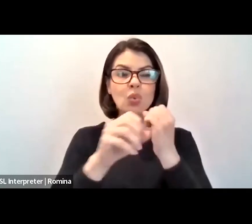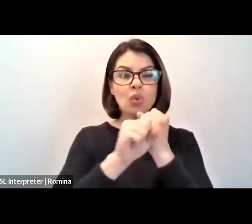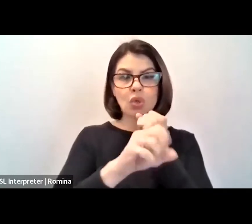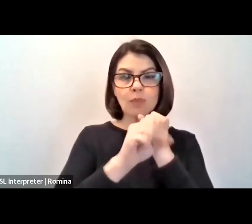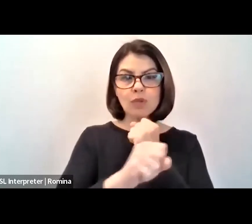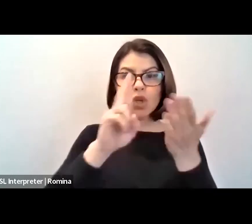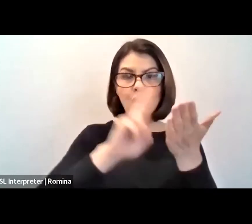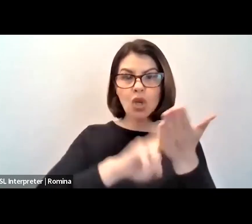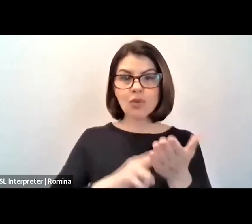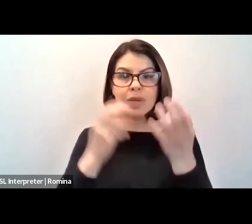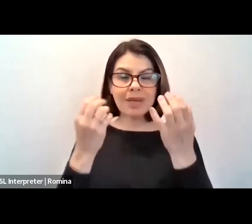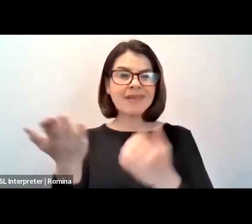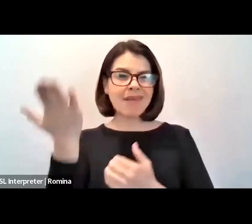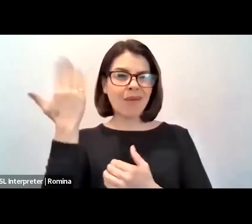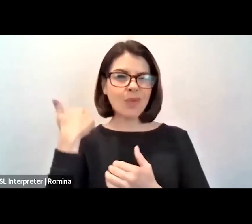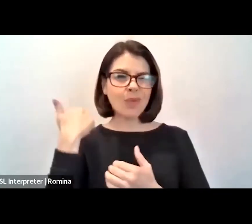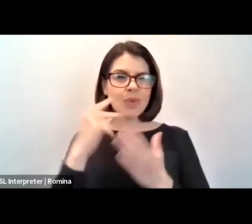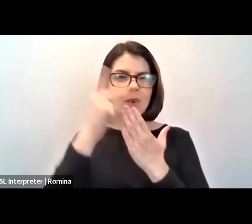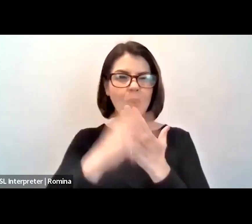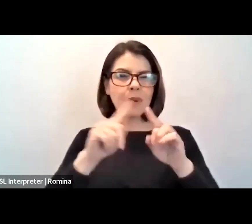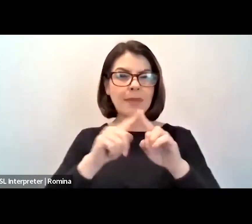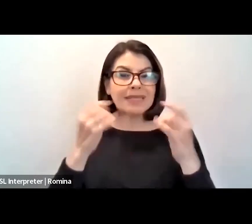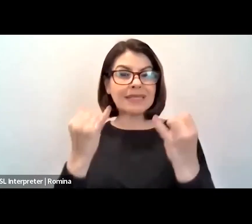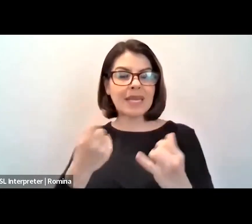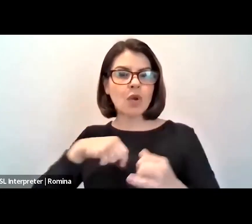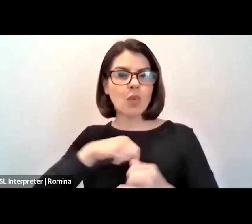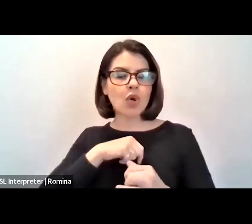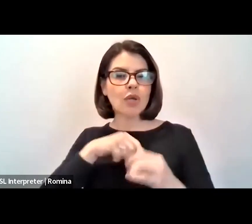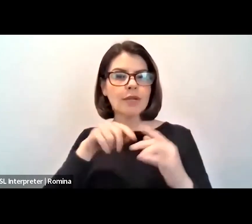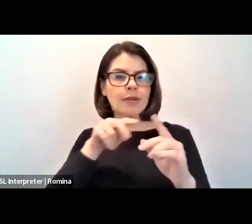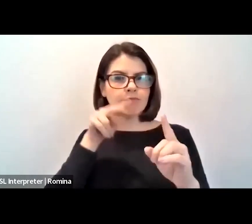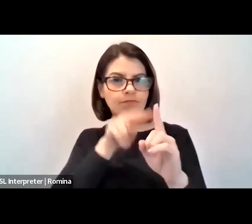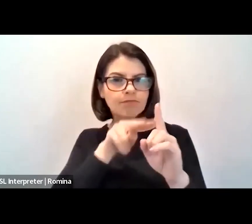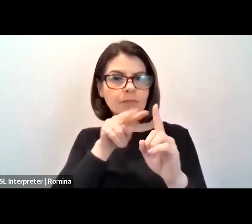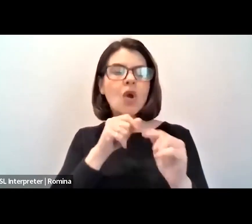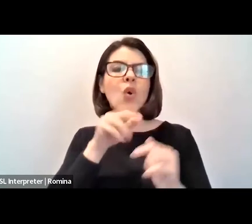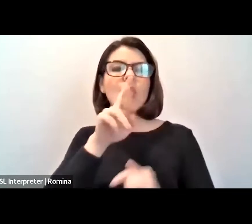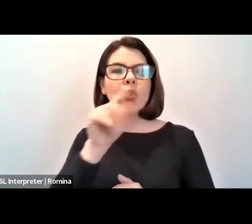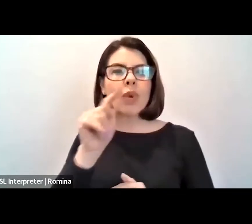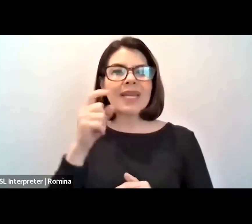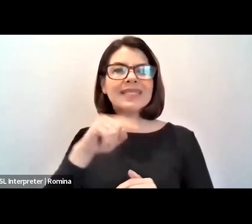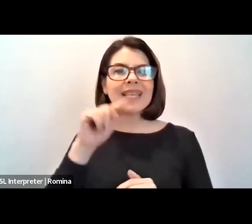and today we're going to look at rates in the first episode of a three-part series